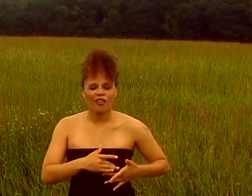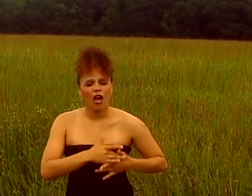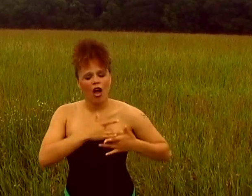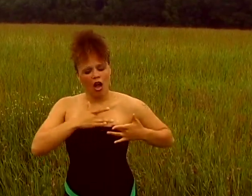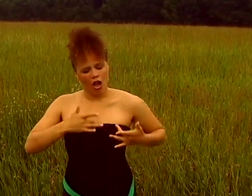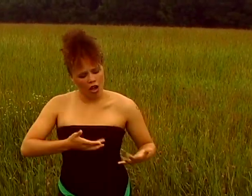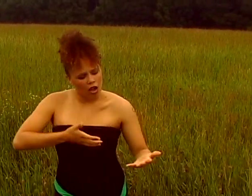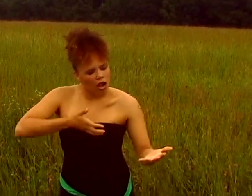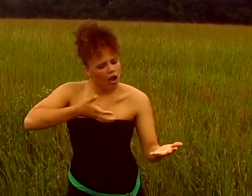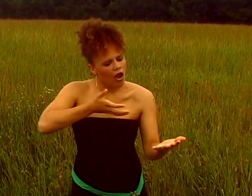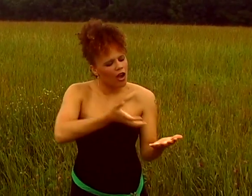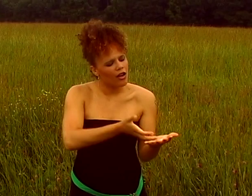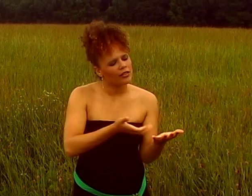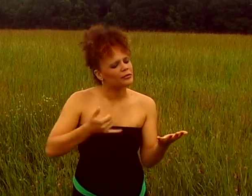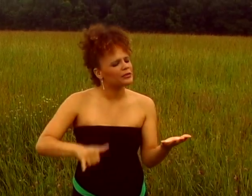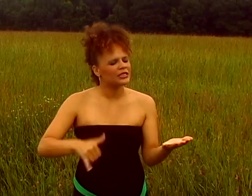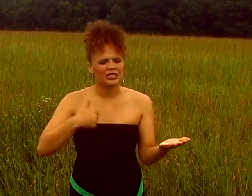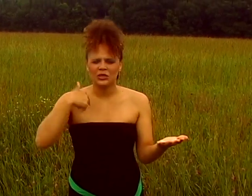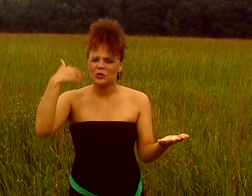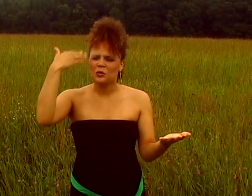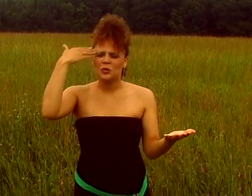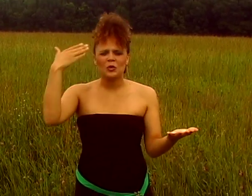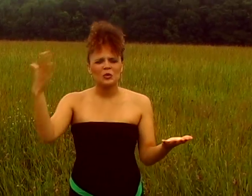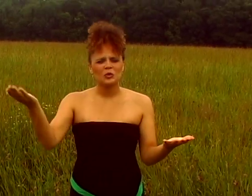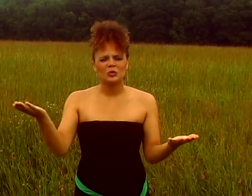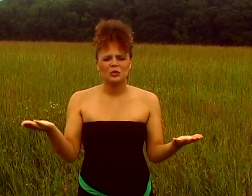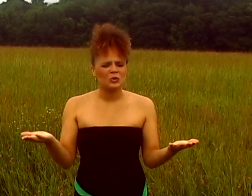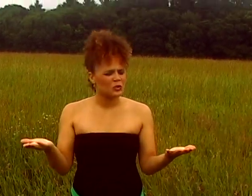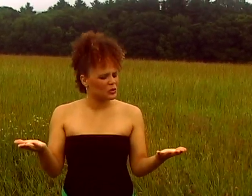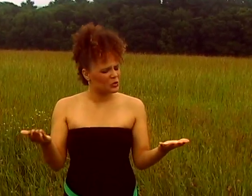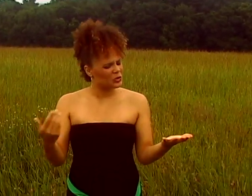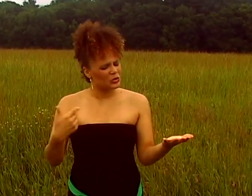In my hands but I don't know